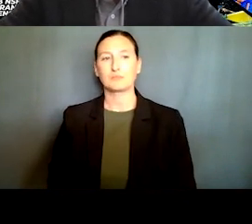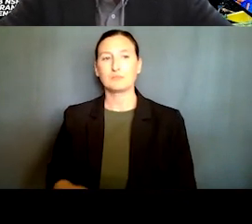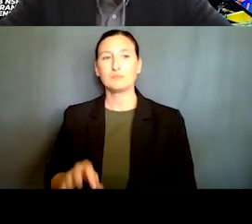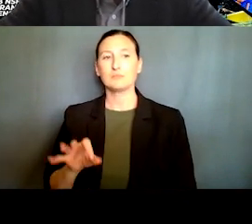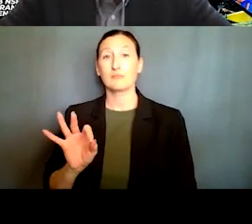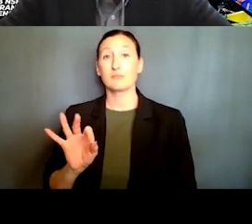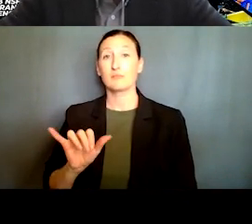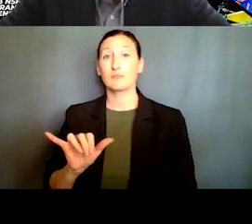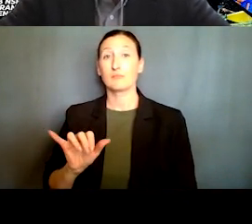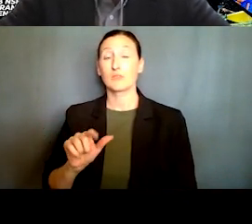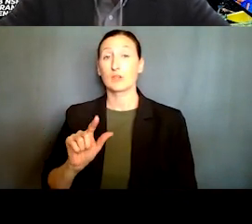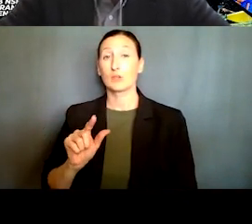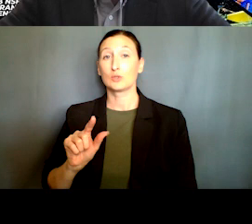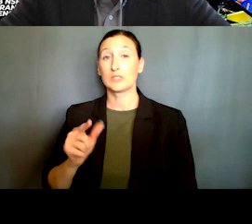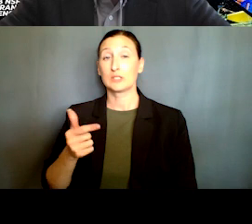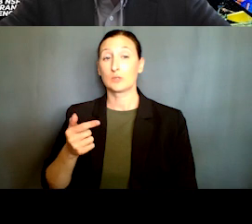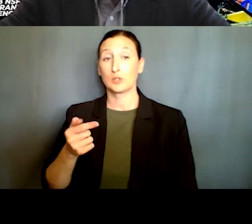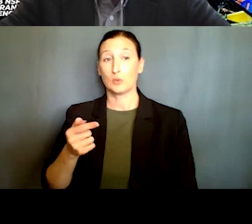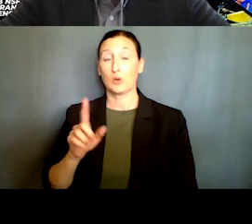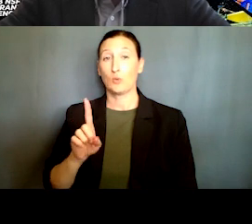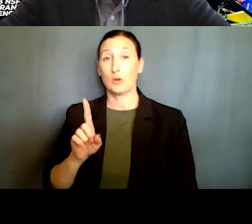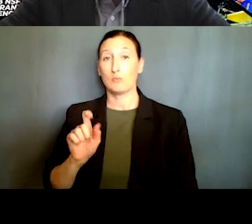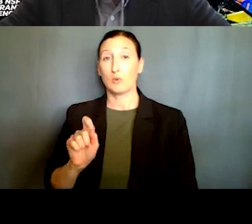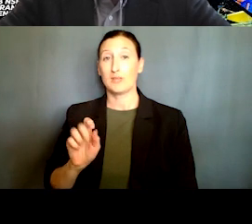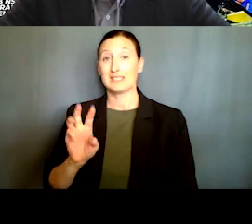FY 21 there was 1.6 billion in awards.